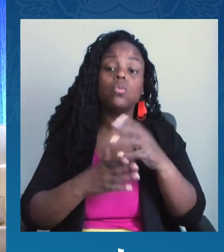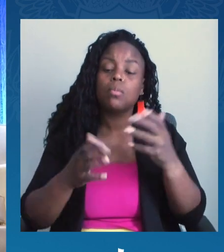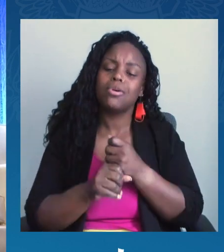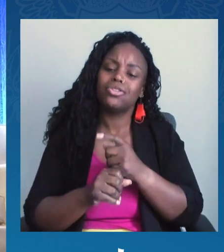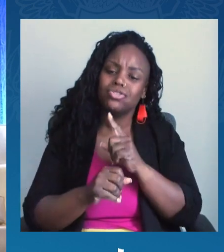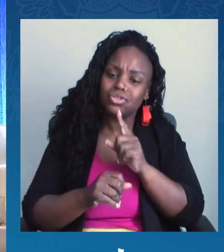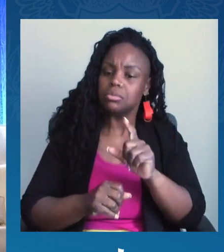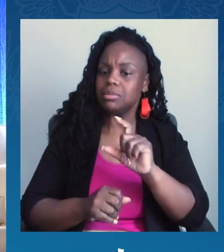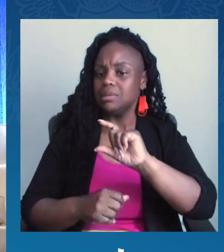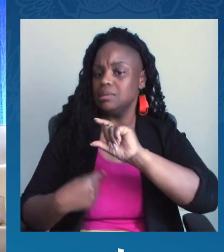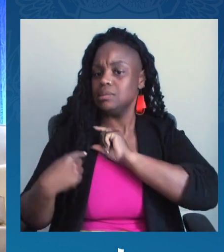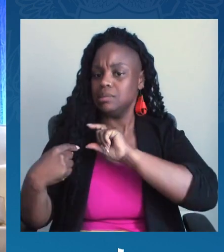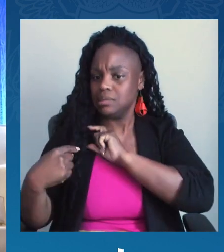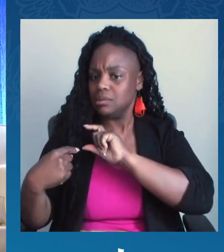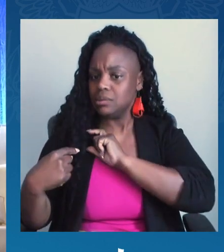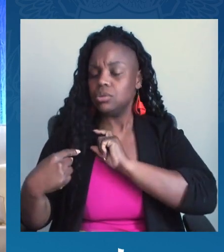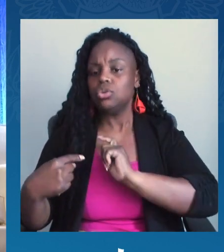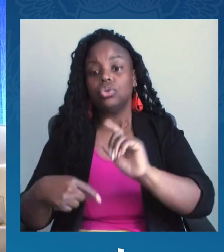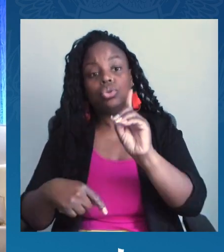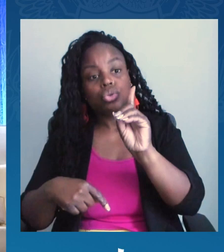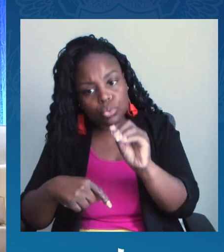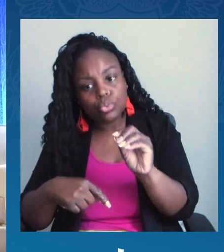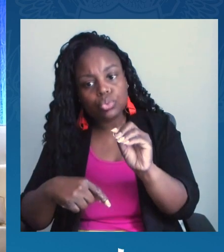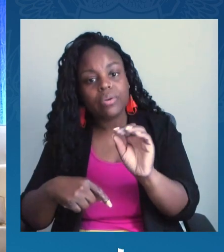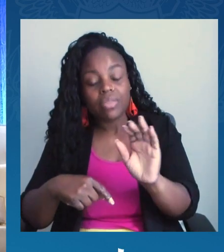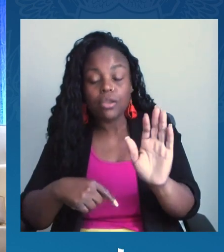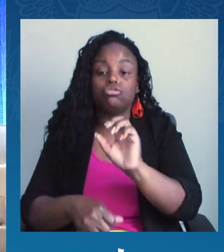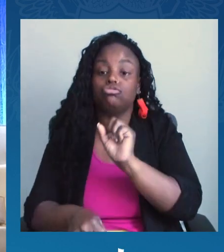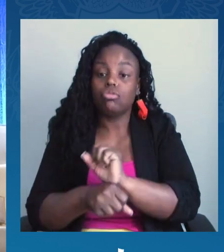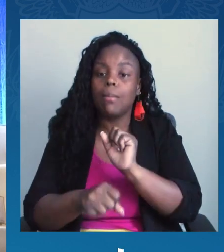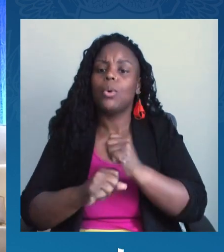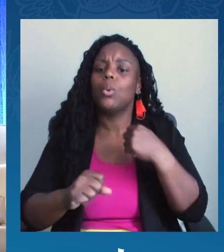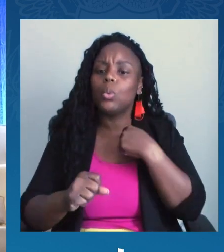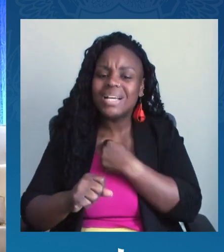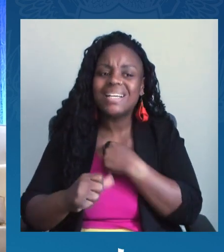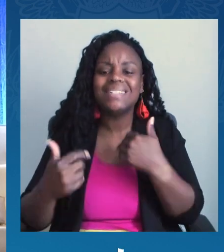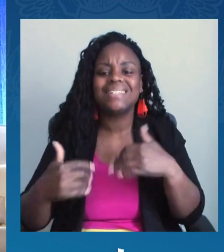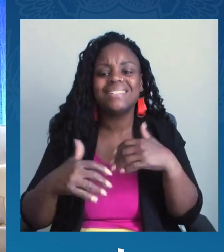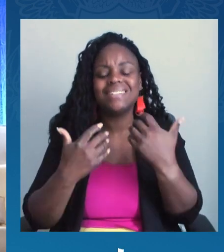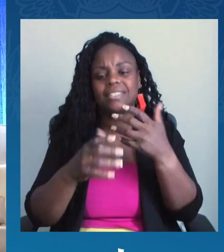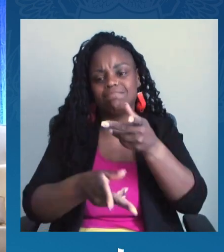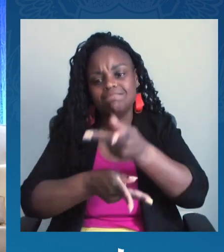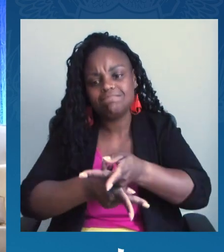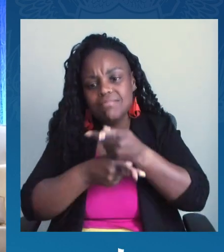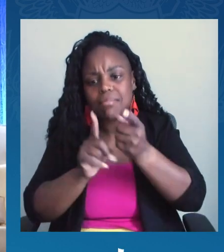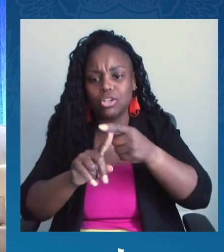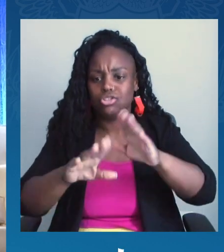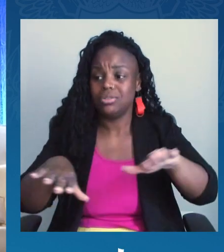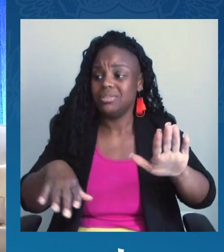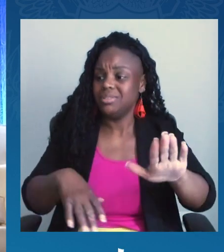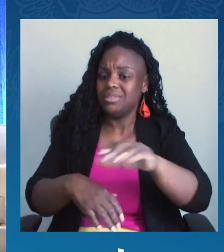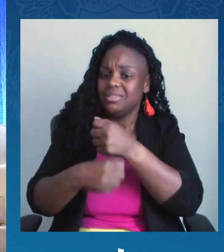I think we all in this room care about the safety of our children. We know you do as well. But I guess the question is.